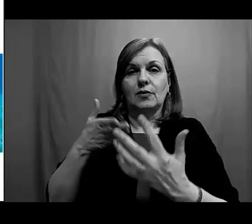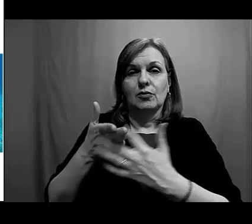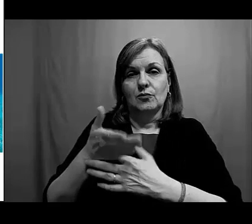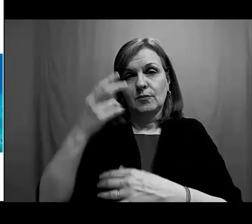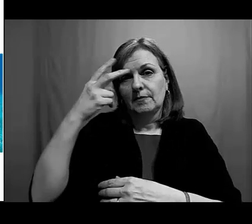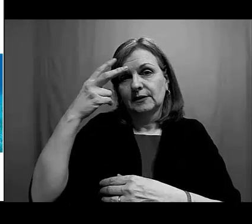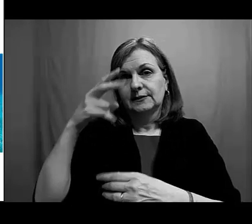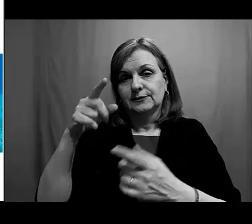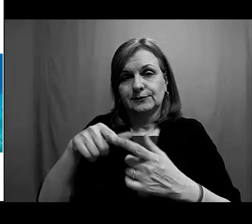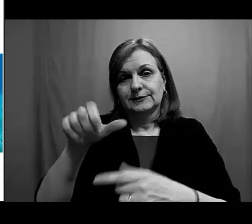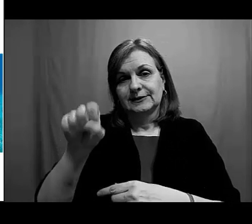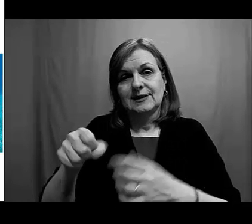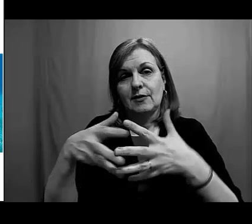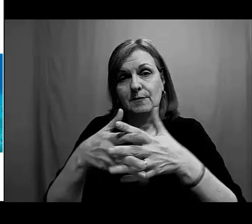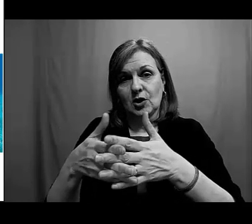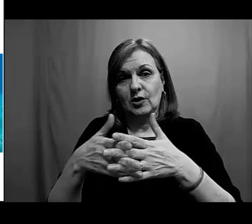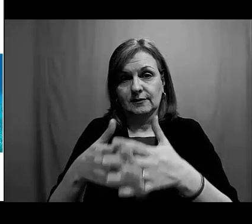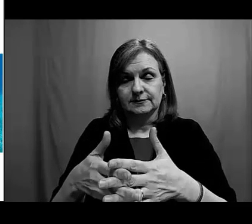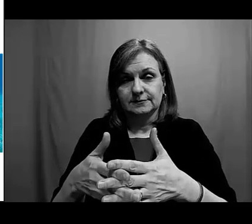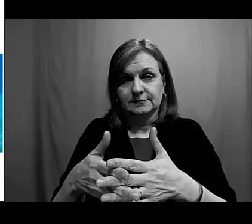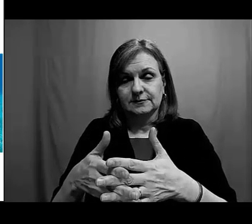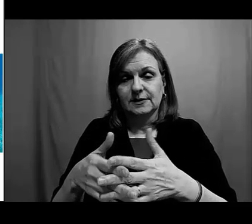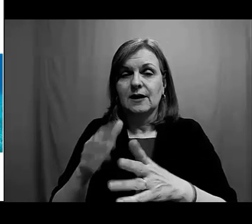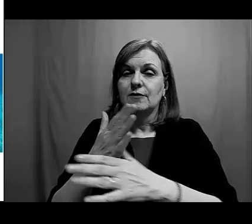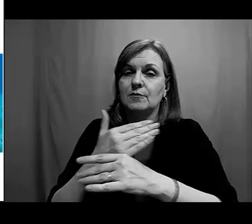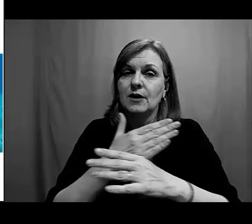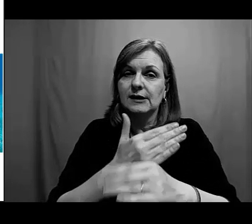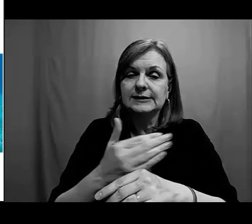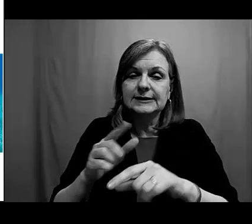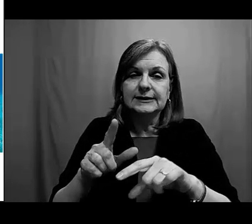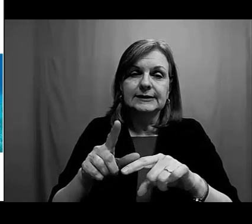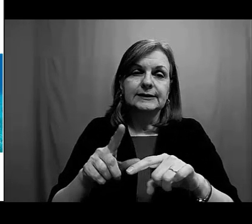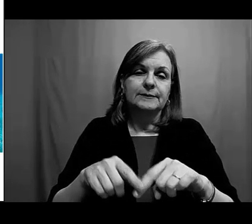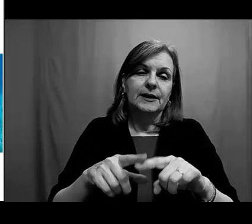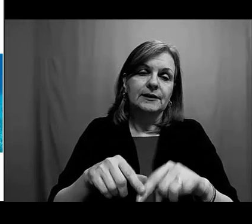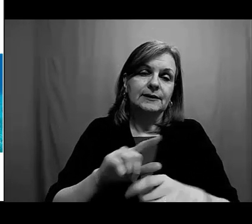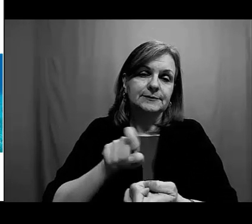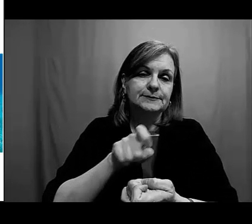down to Mexico into South America and they are dependent on